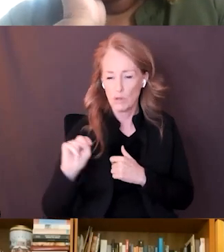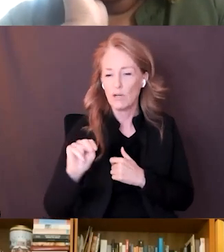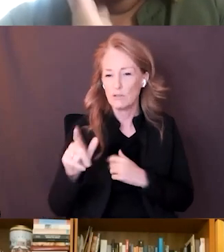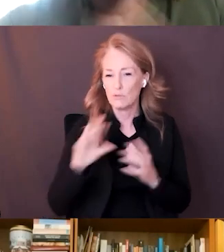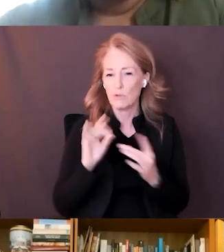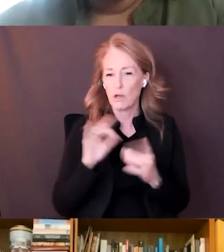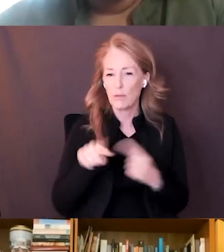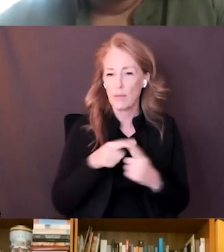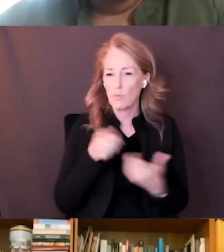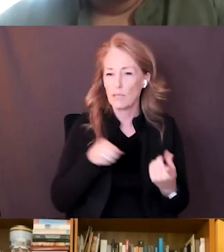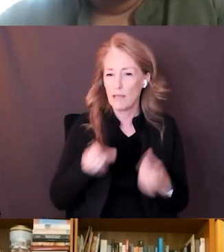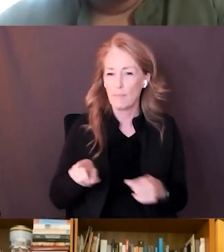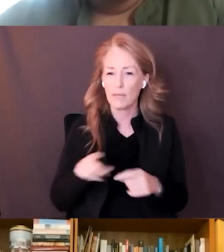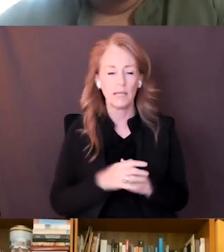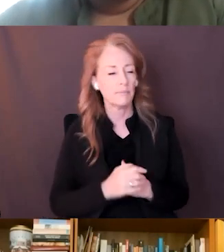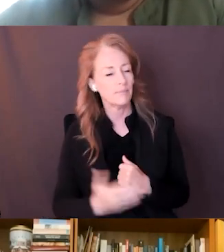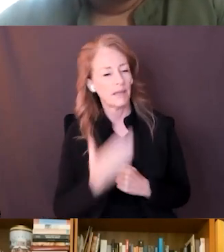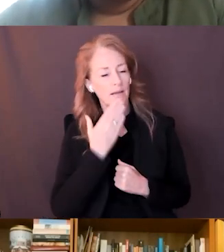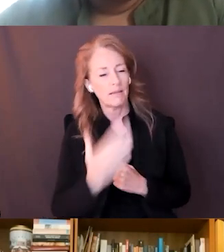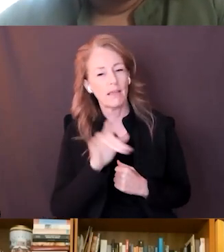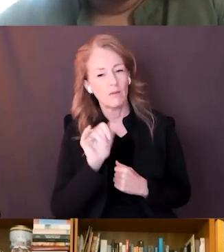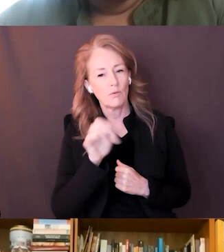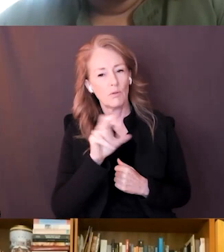THANK YOU.